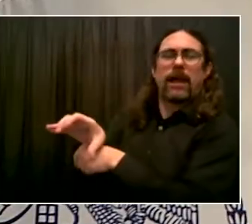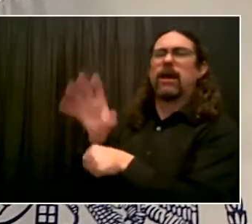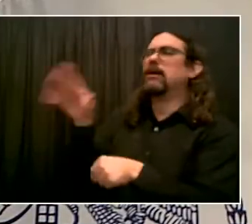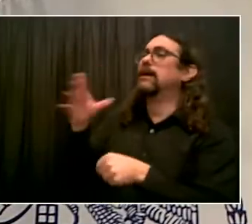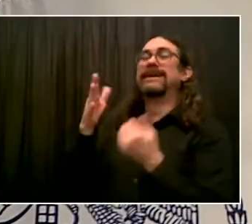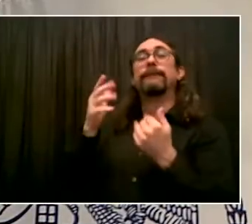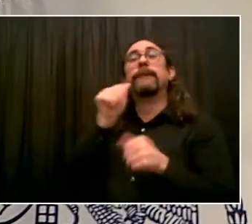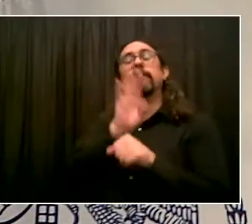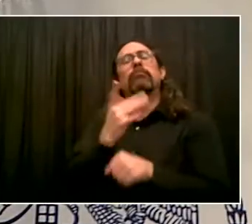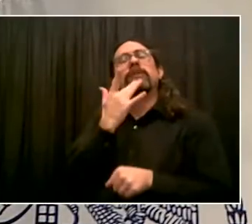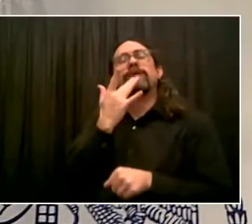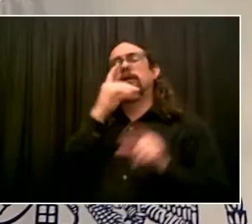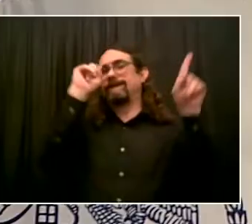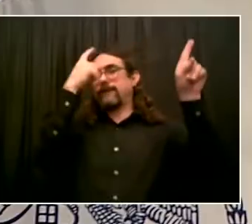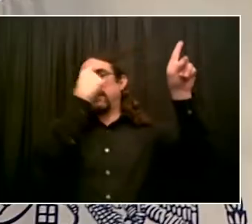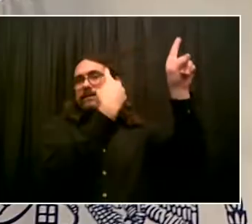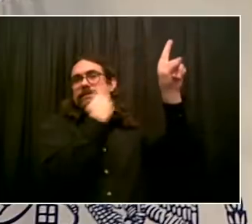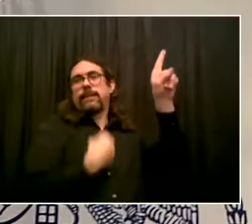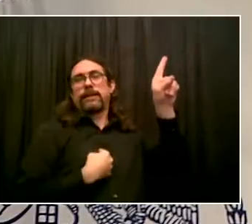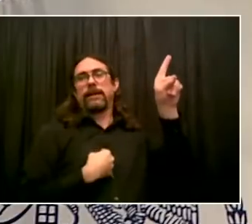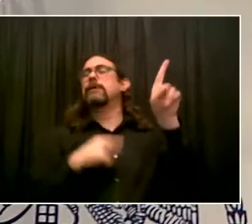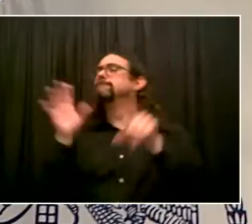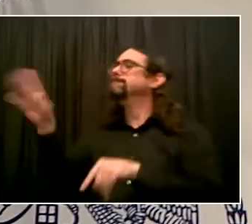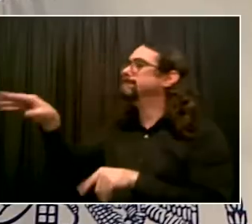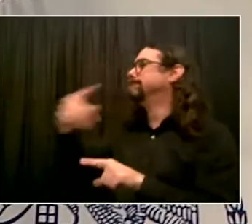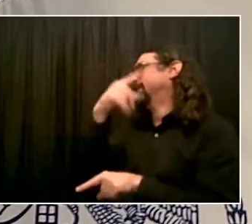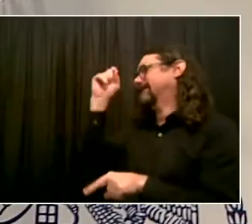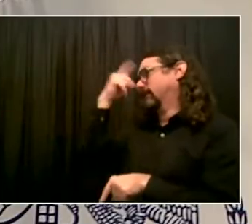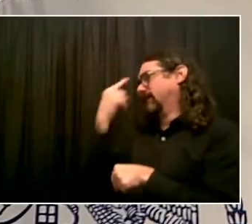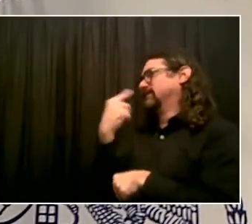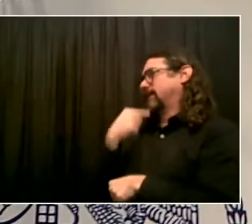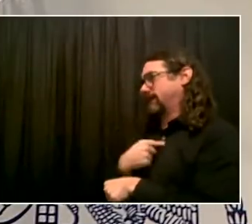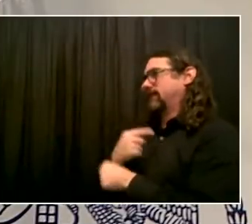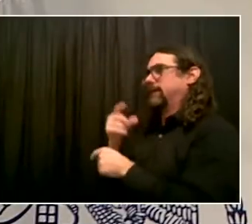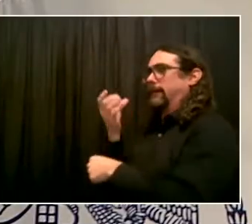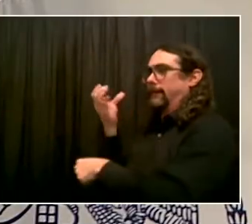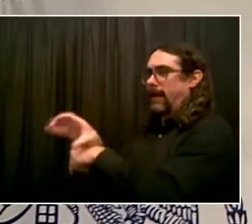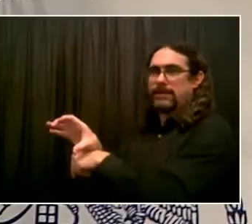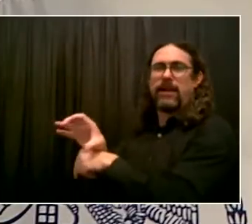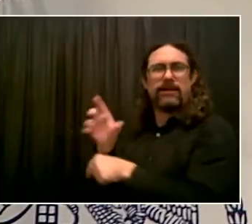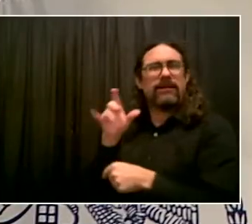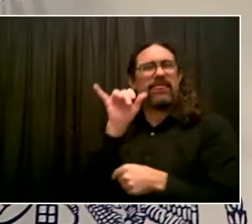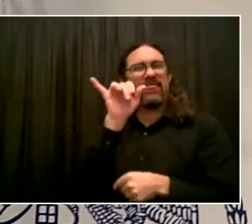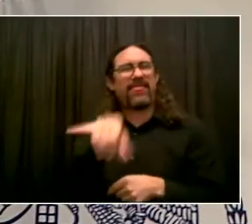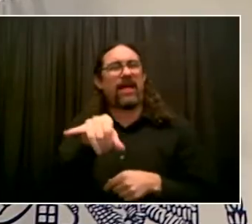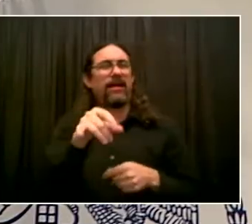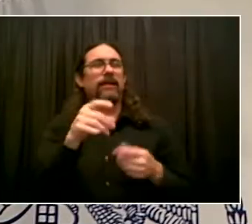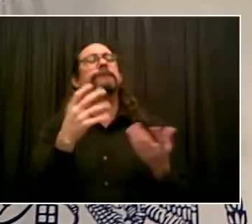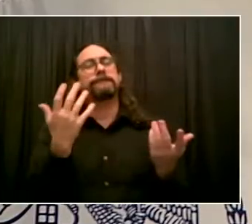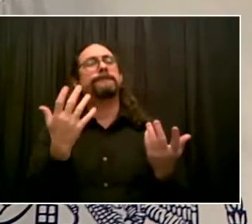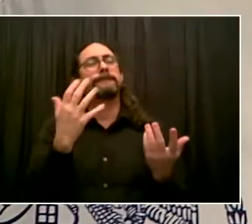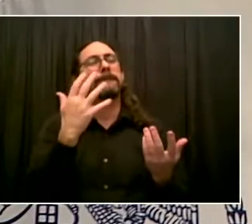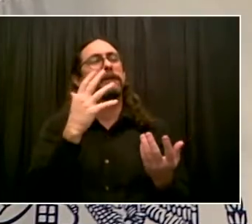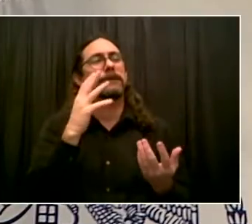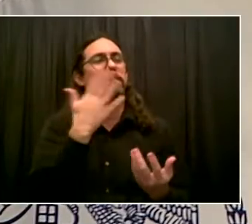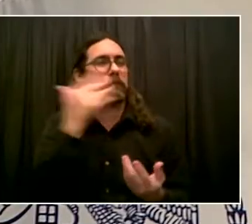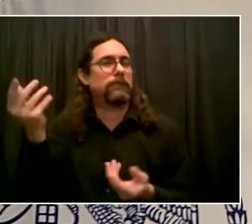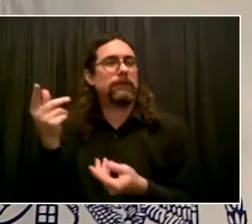WORK WITH OUR PREDECSESODéR RER , BETWEEN NOW AND THE 15th